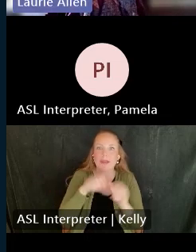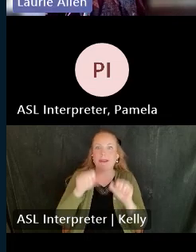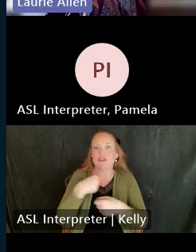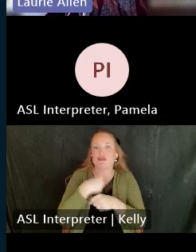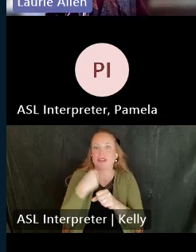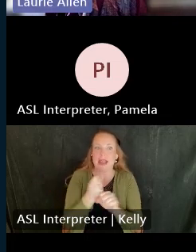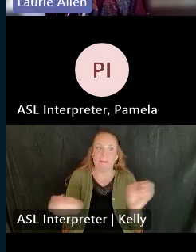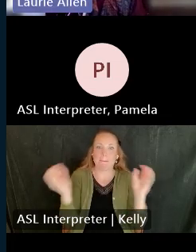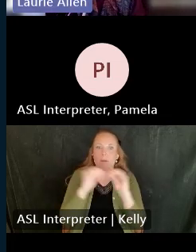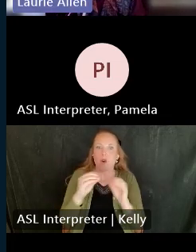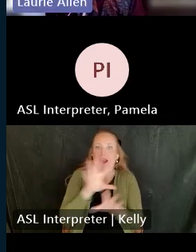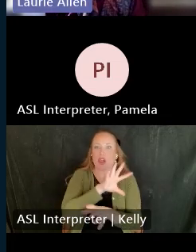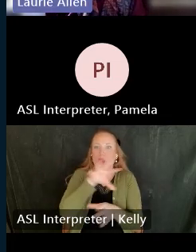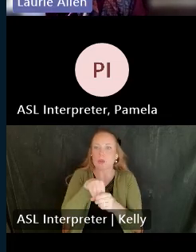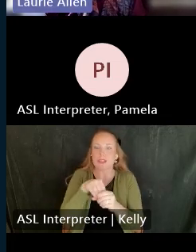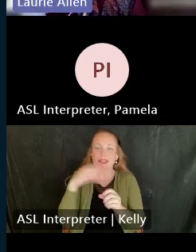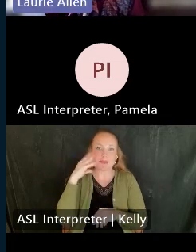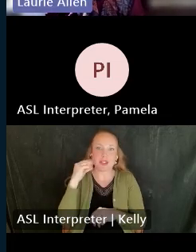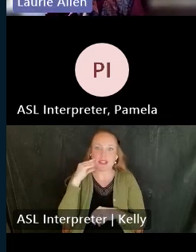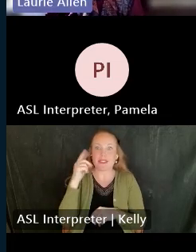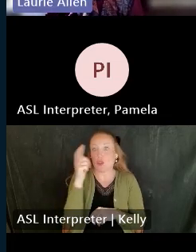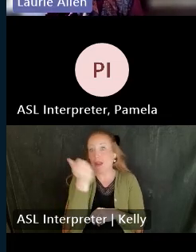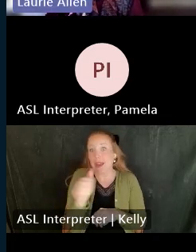And I won't read out the slide, but we created